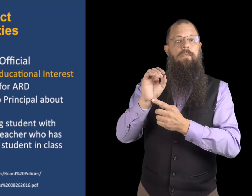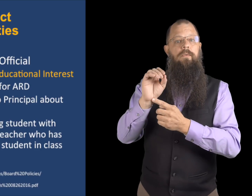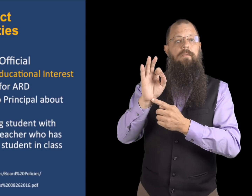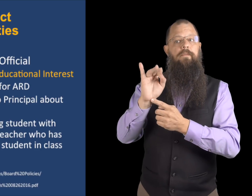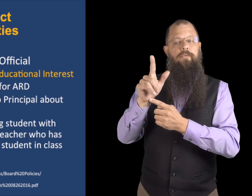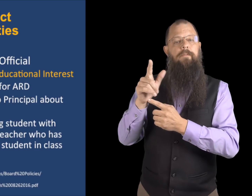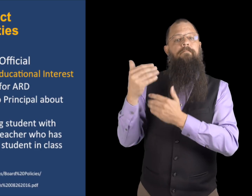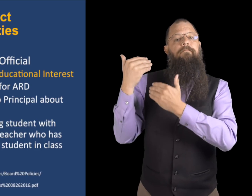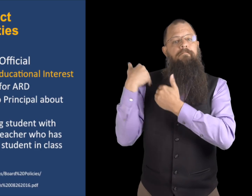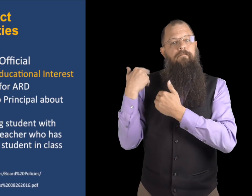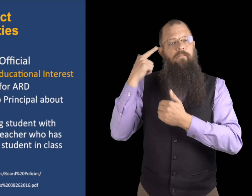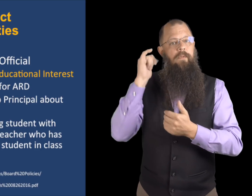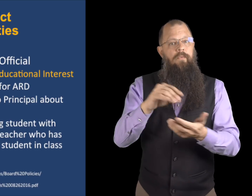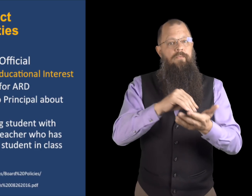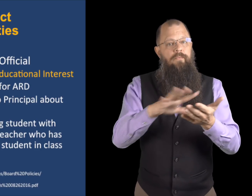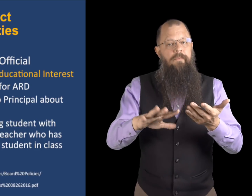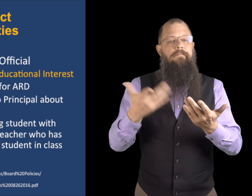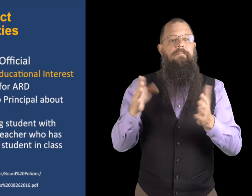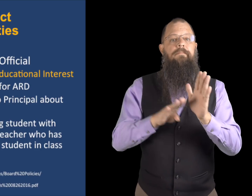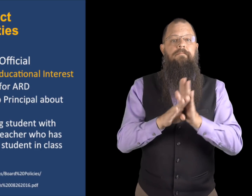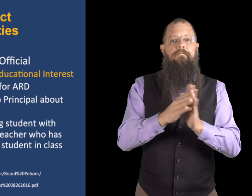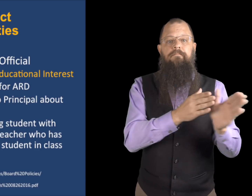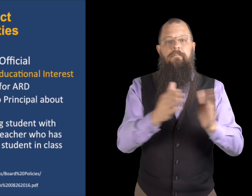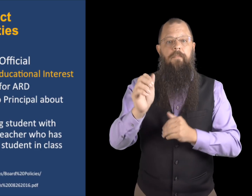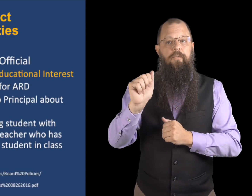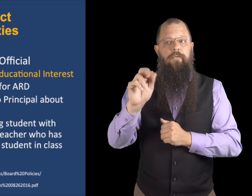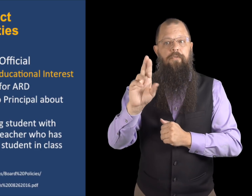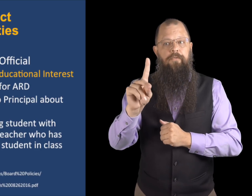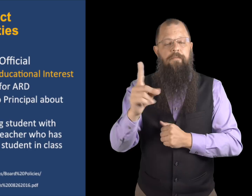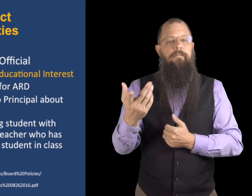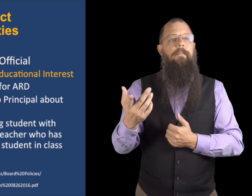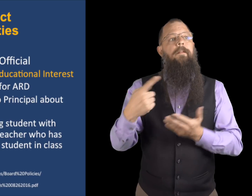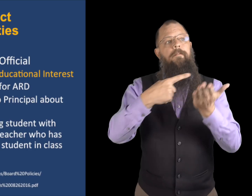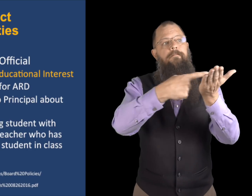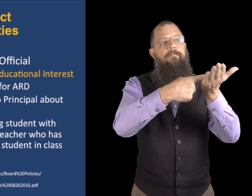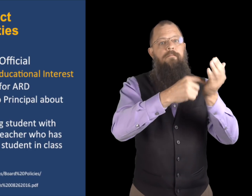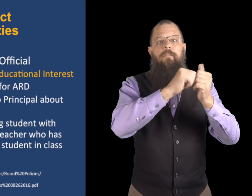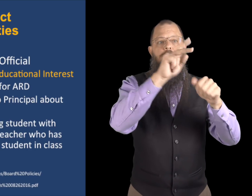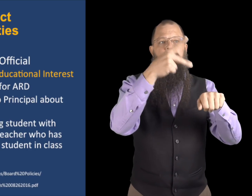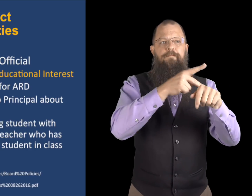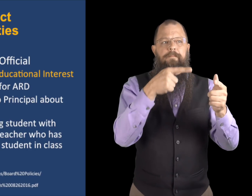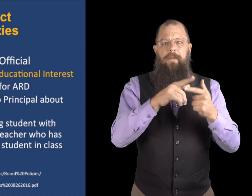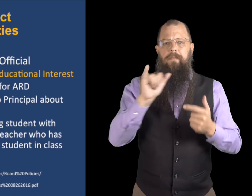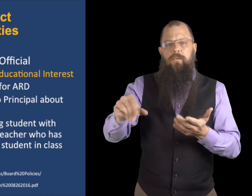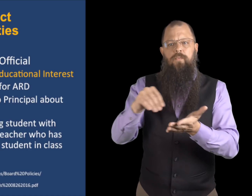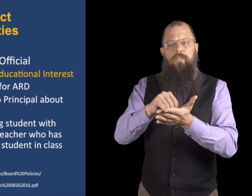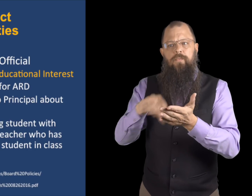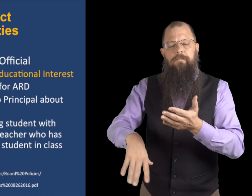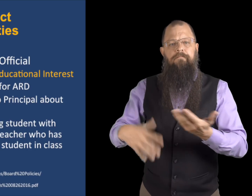someone who is considered a school official who may be responsible for that student. It could include developing materials